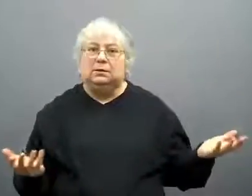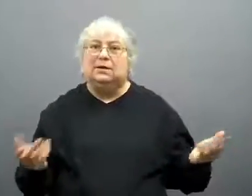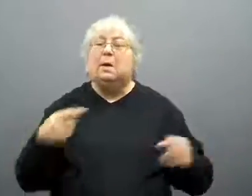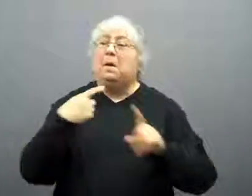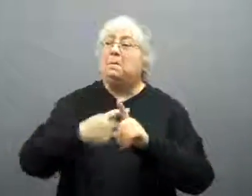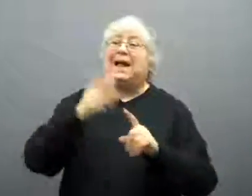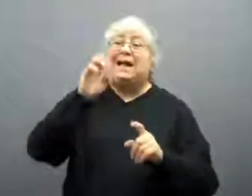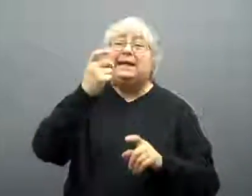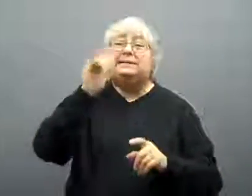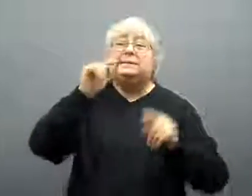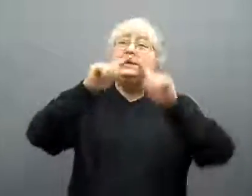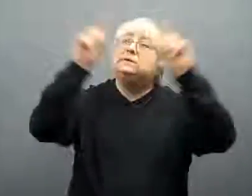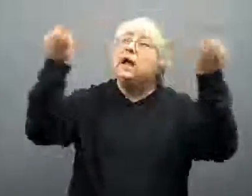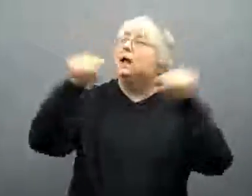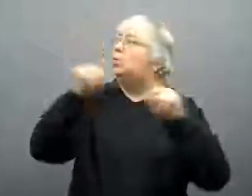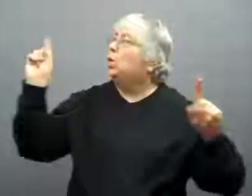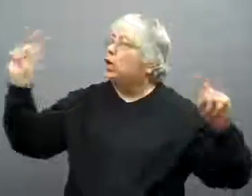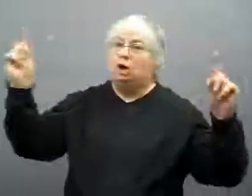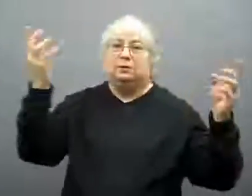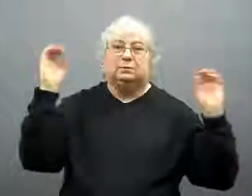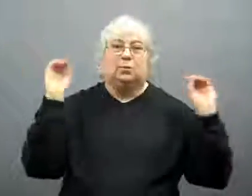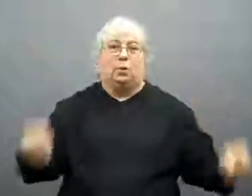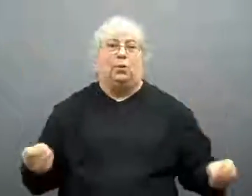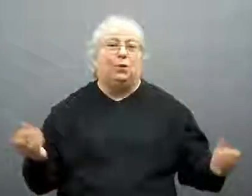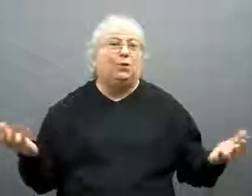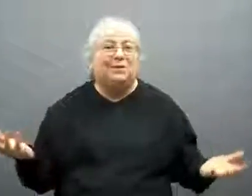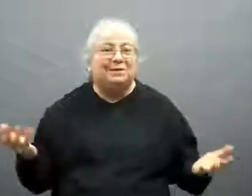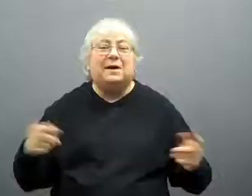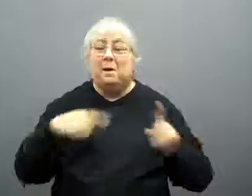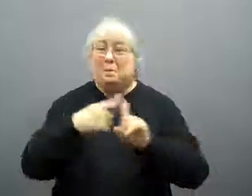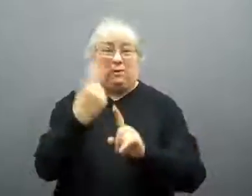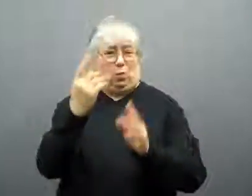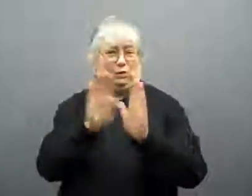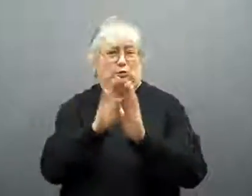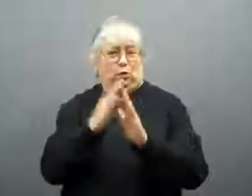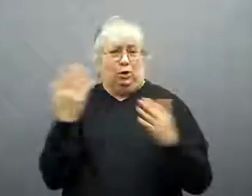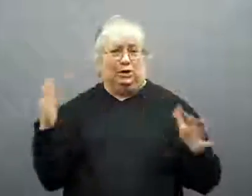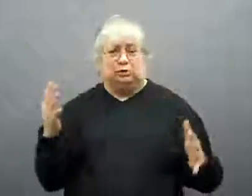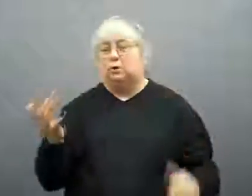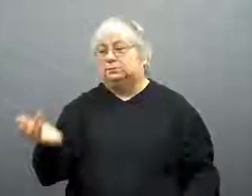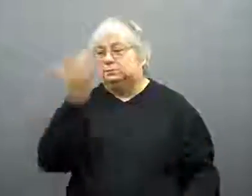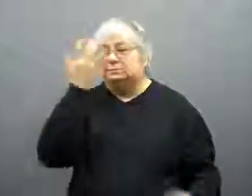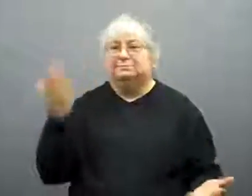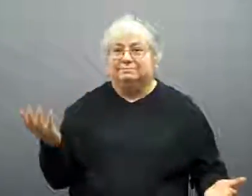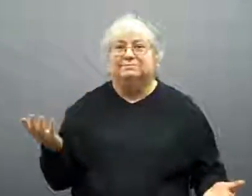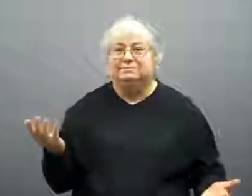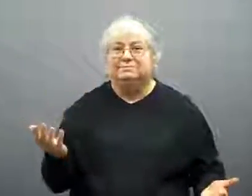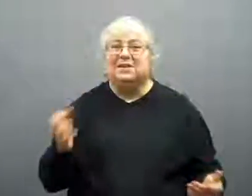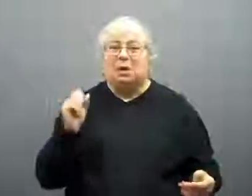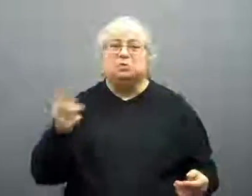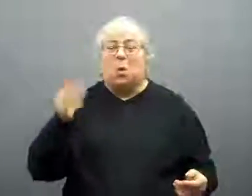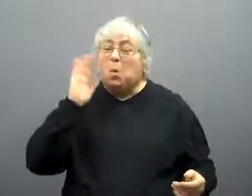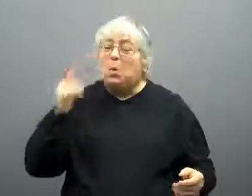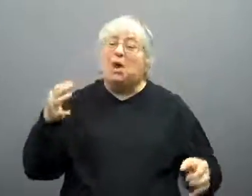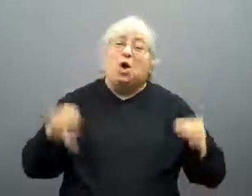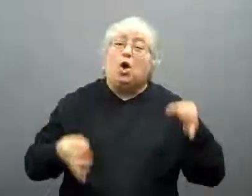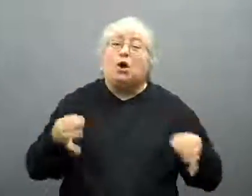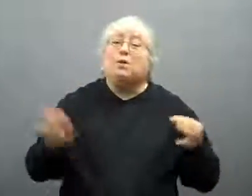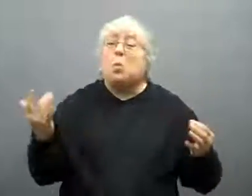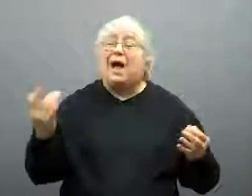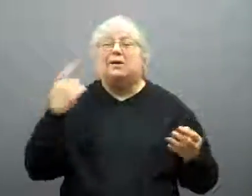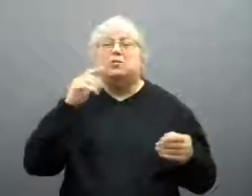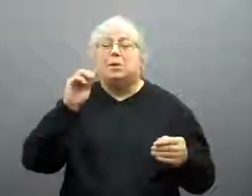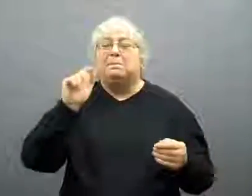There were inadequate exit signs, and only one exit available.